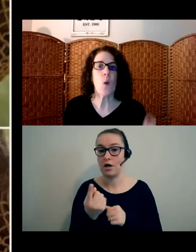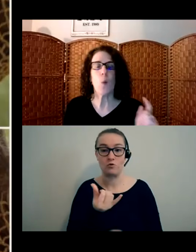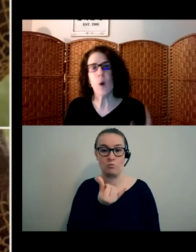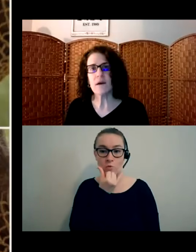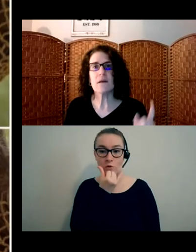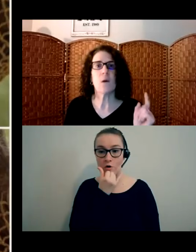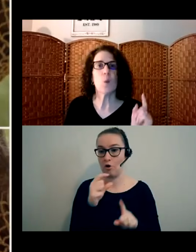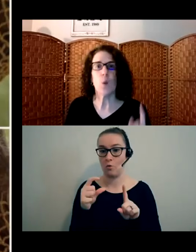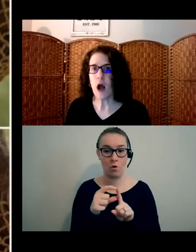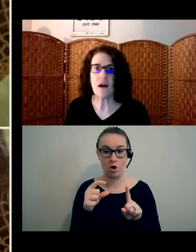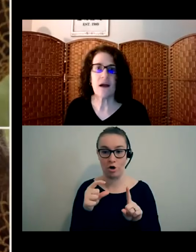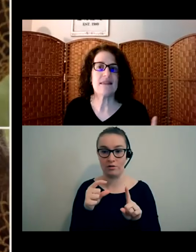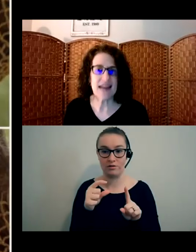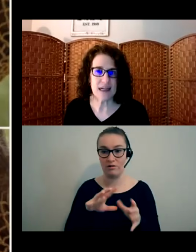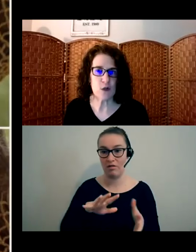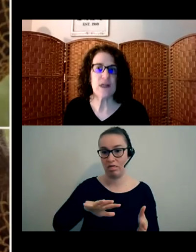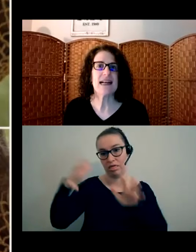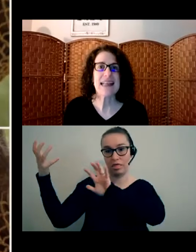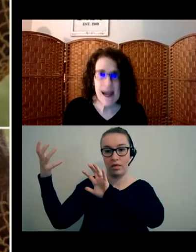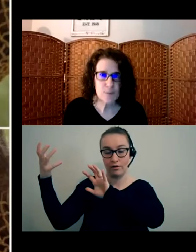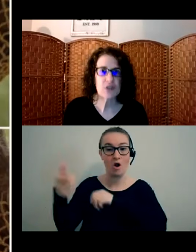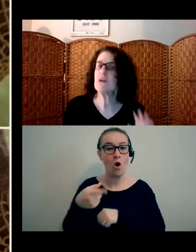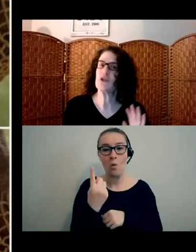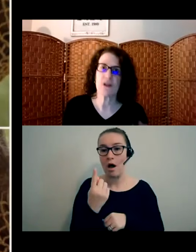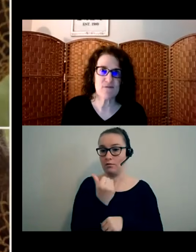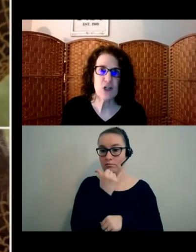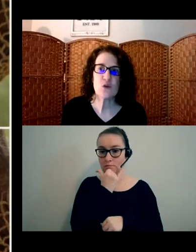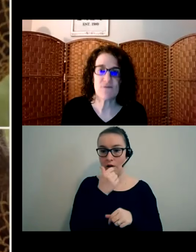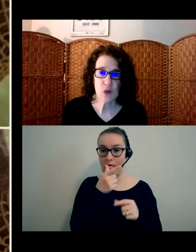one wrong letter in a caption to confuse the viewer.